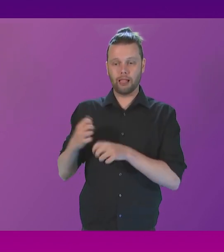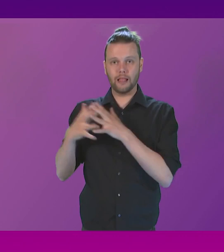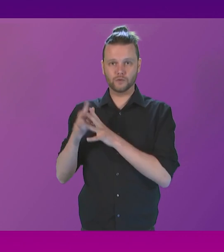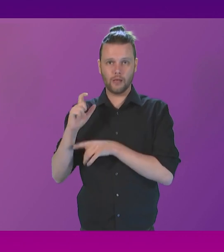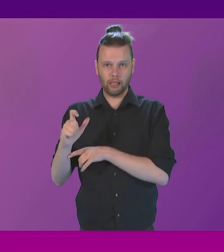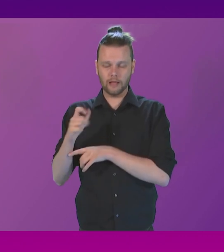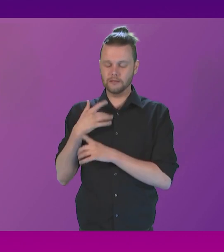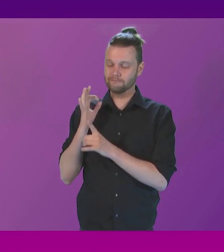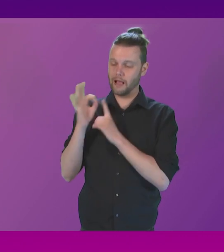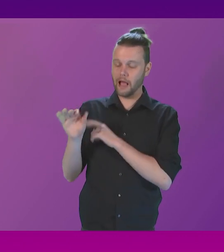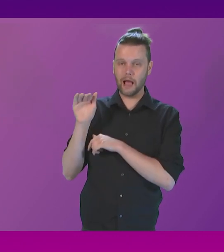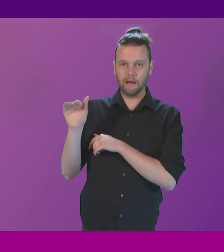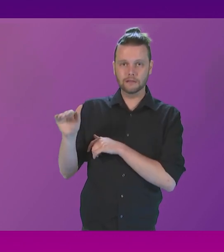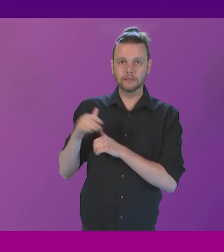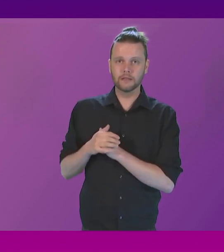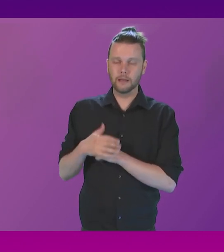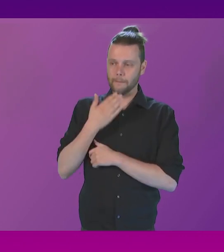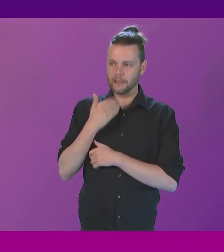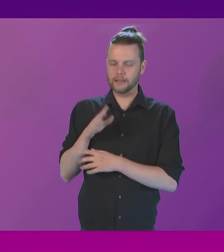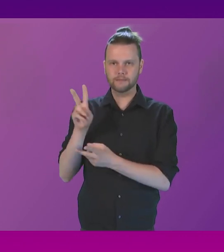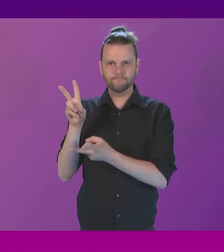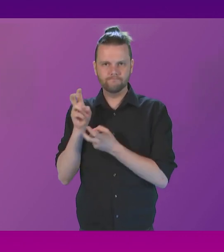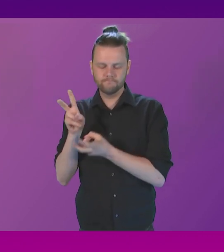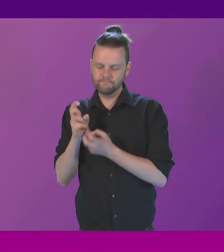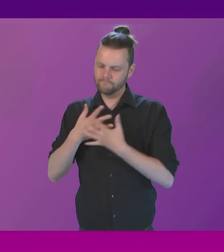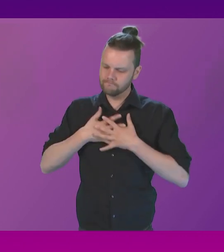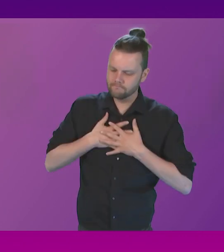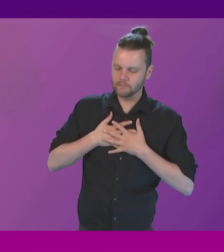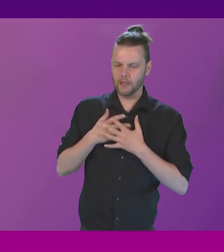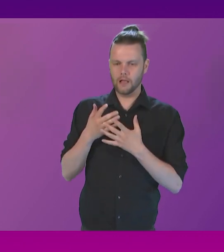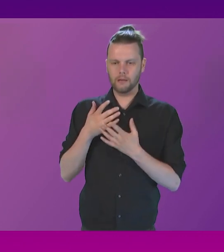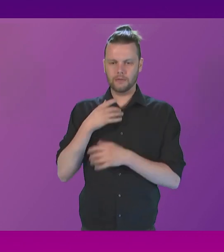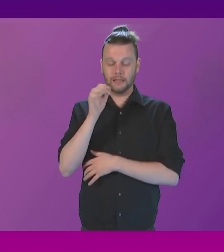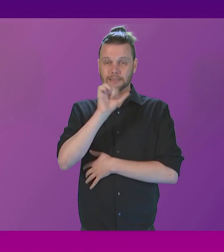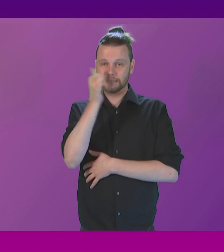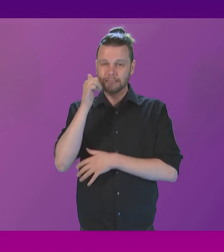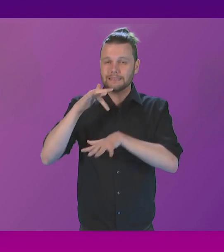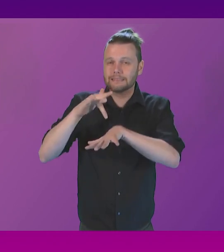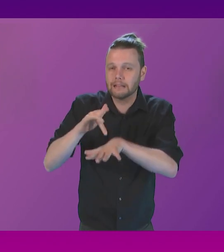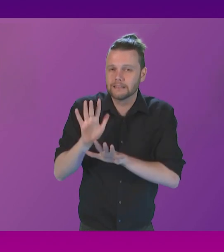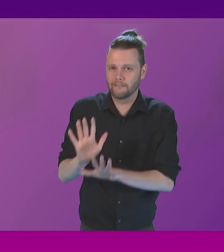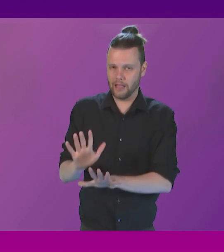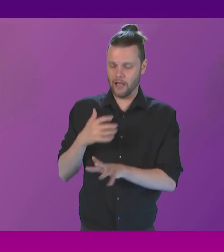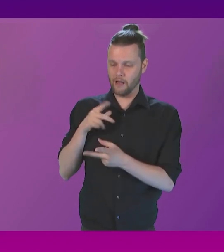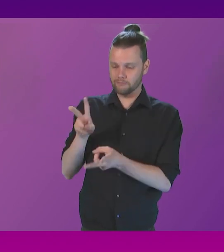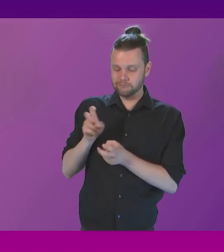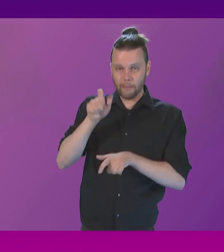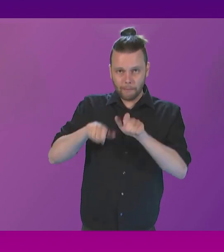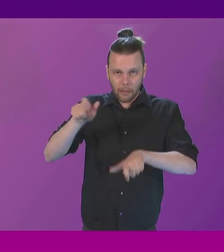requested that the board listens compassionately and sensitively to the patients who have been